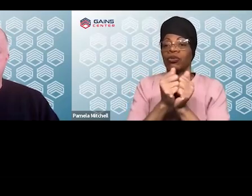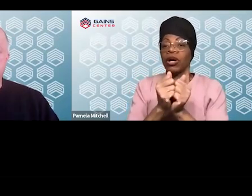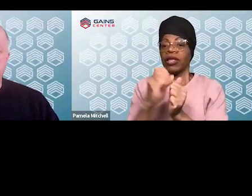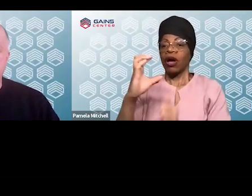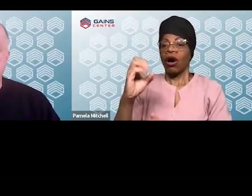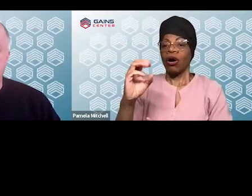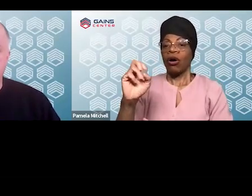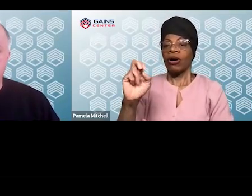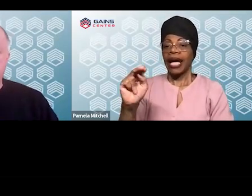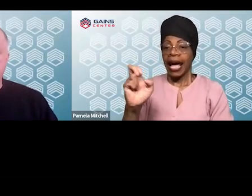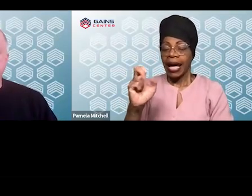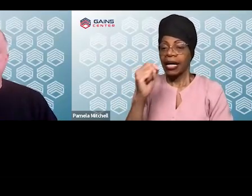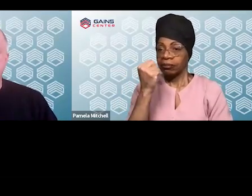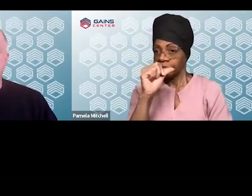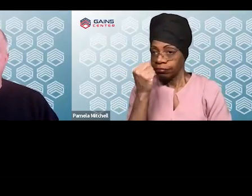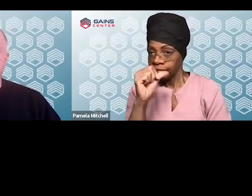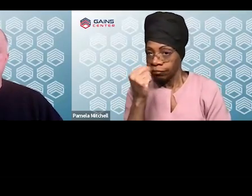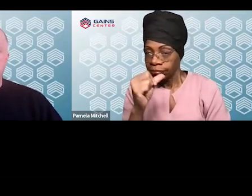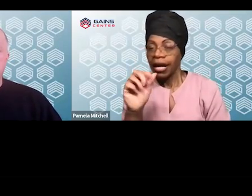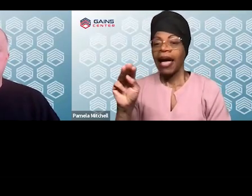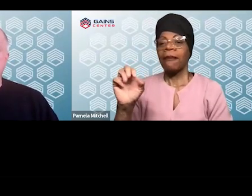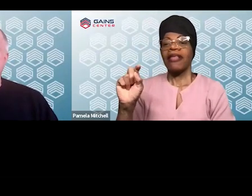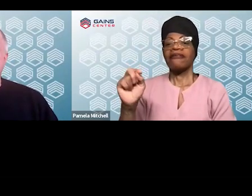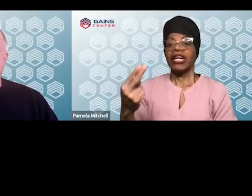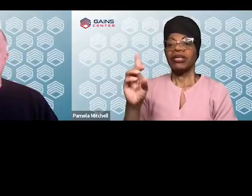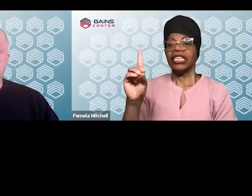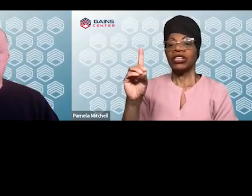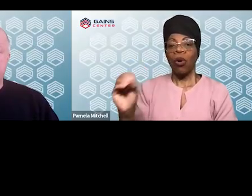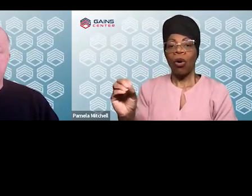This was published in 2018 by a very esteemed group